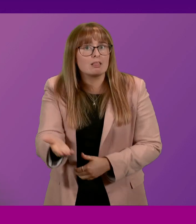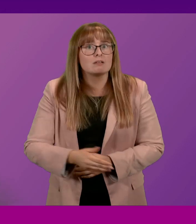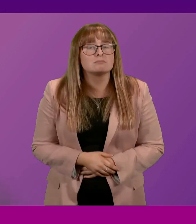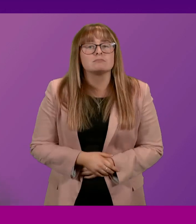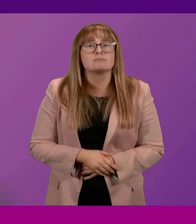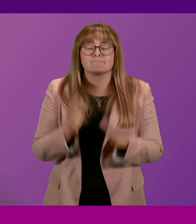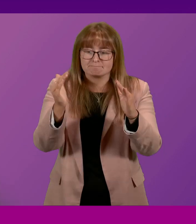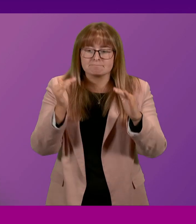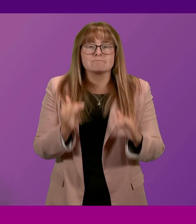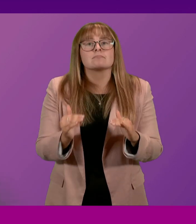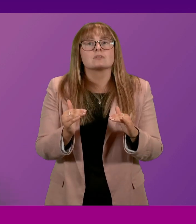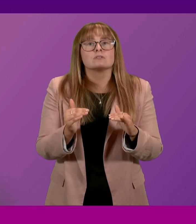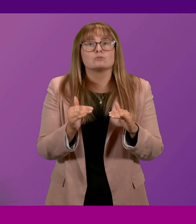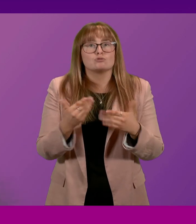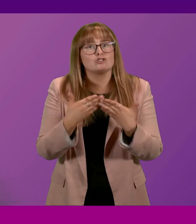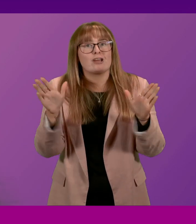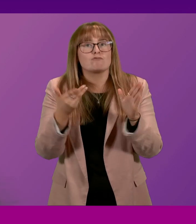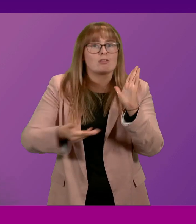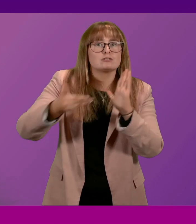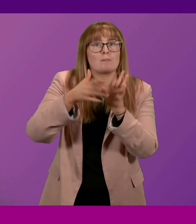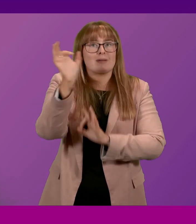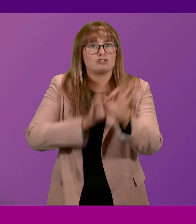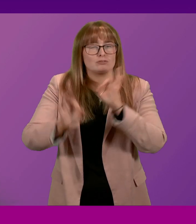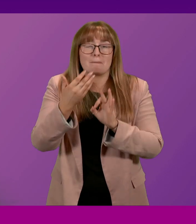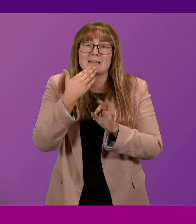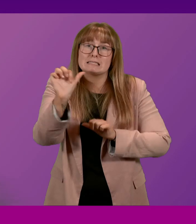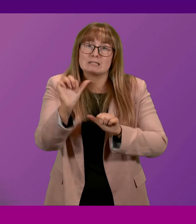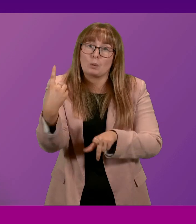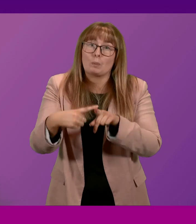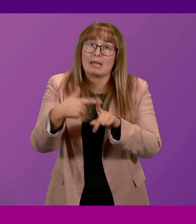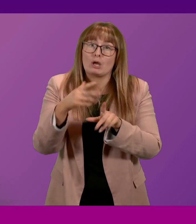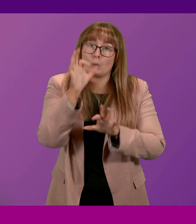We move to constituency and general supplementary questions. Again, concise questions and responses will be appreciated.